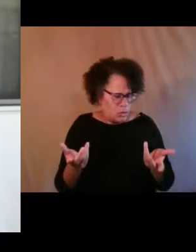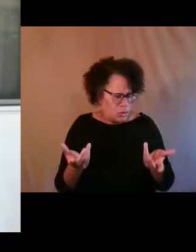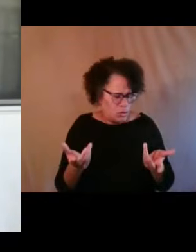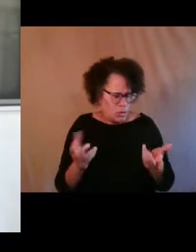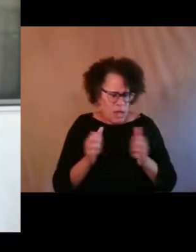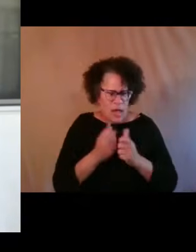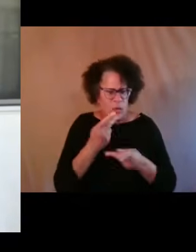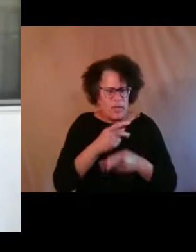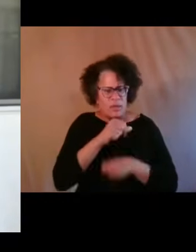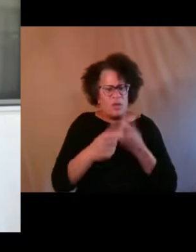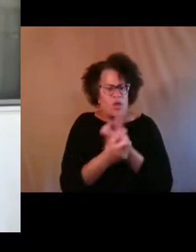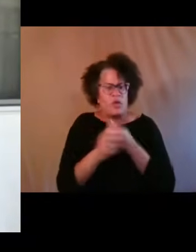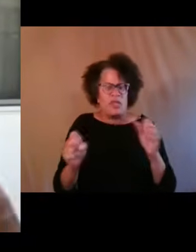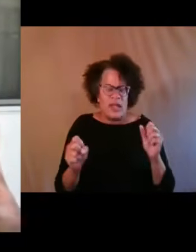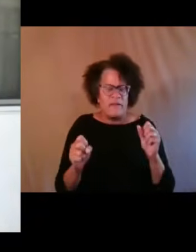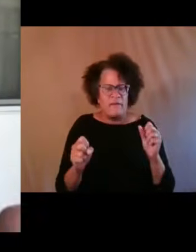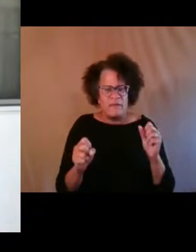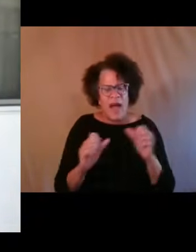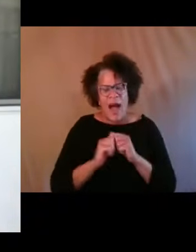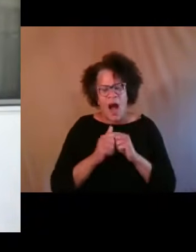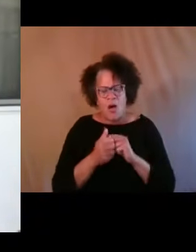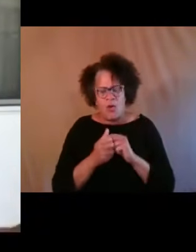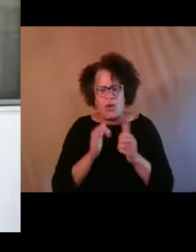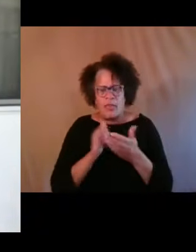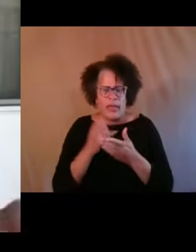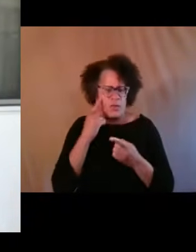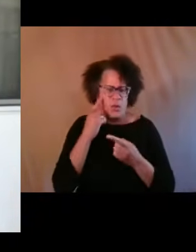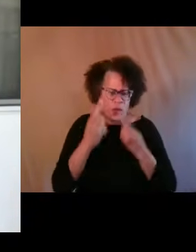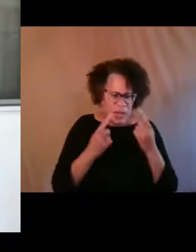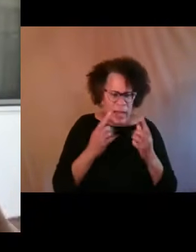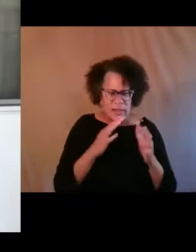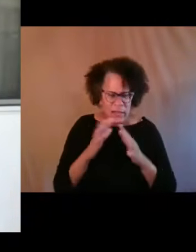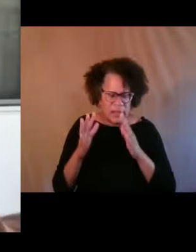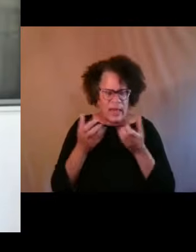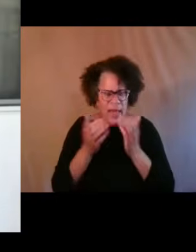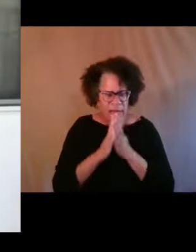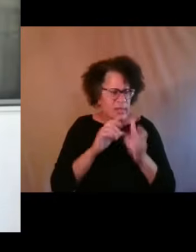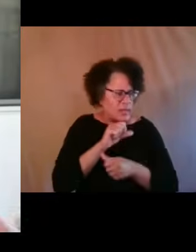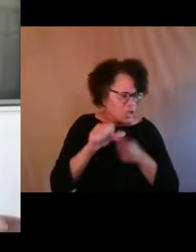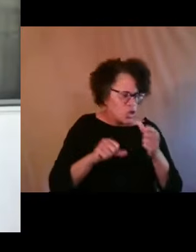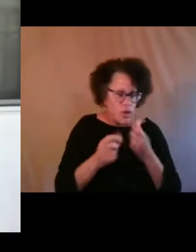I think that's what we are constantly asking each other again and again.